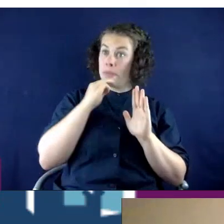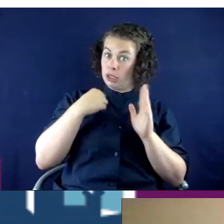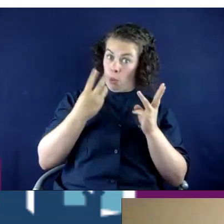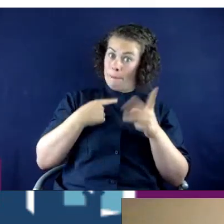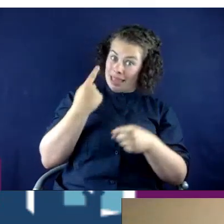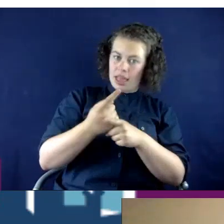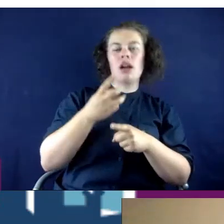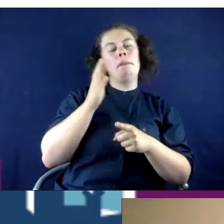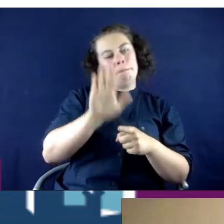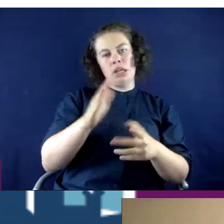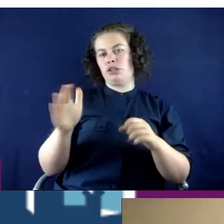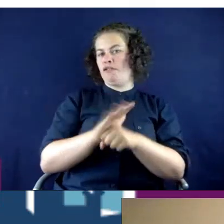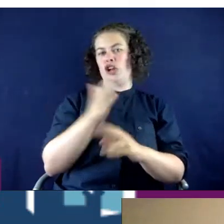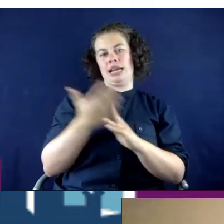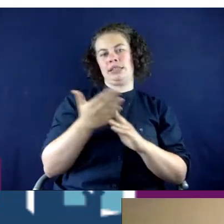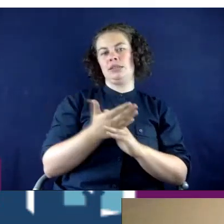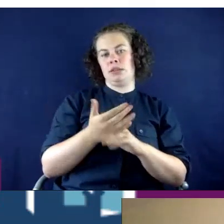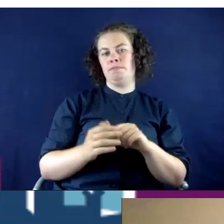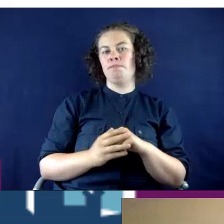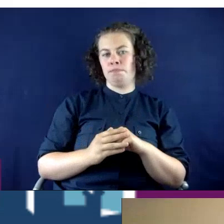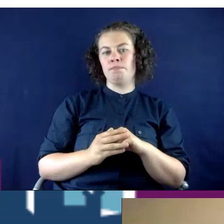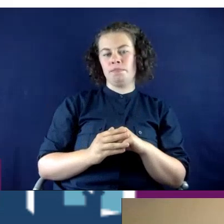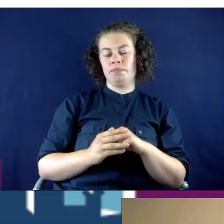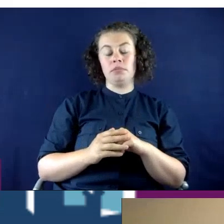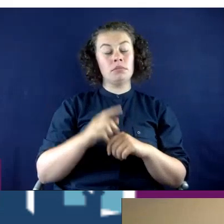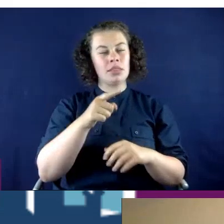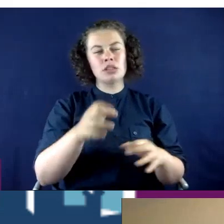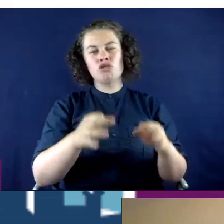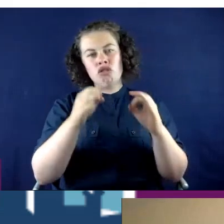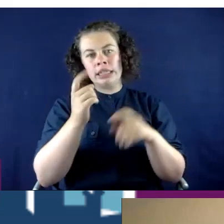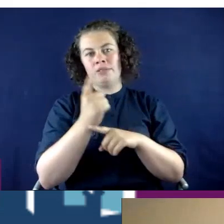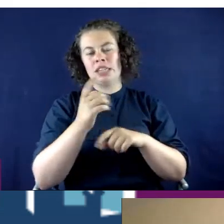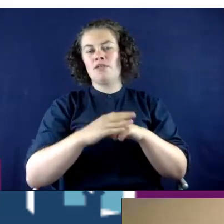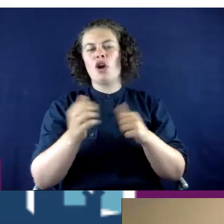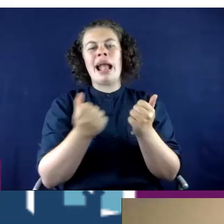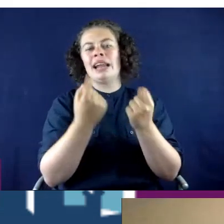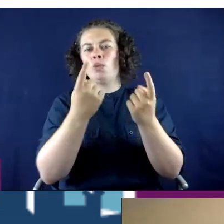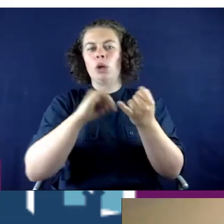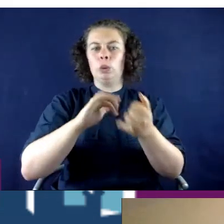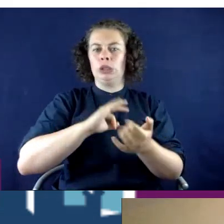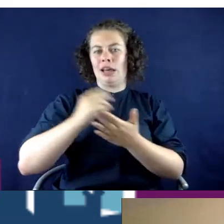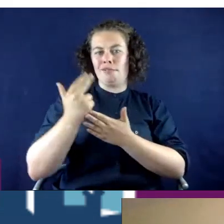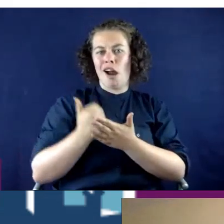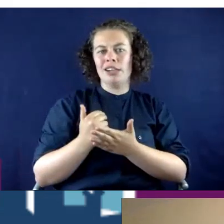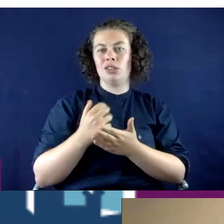Just as a code of conduct. That is a really good idea for any artist or